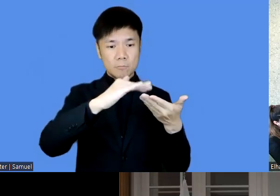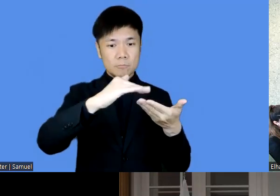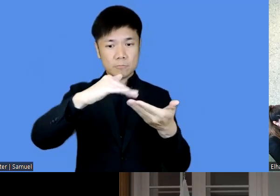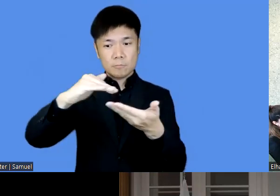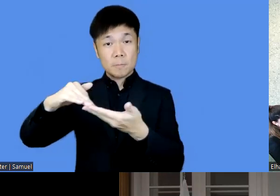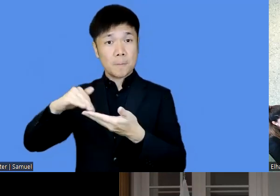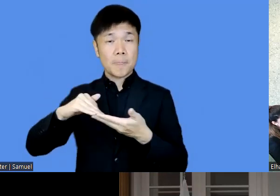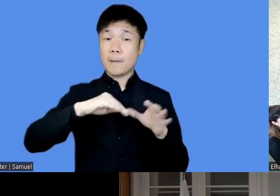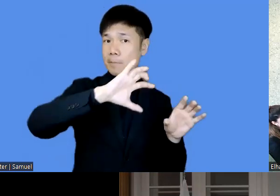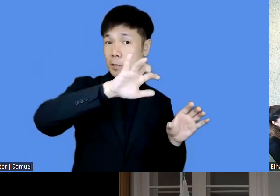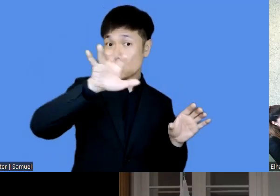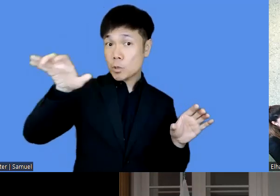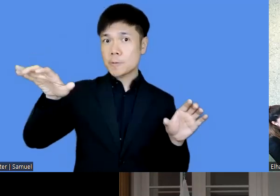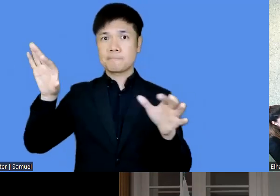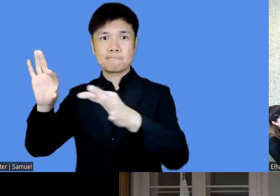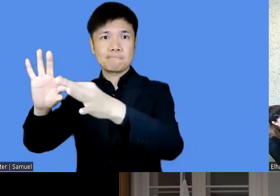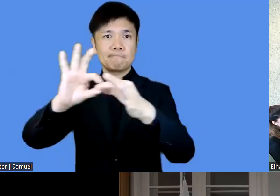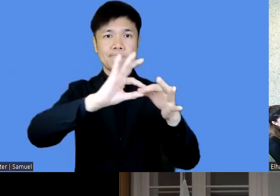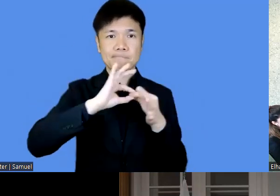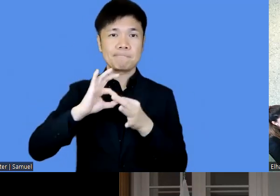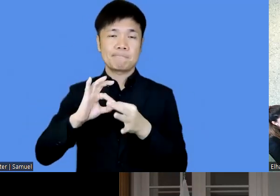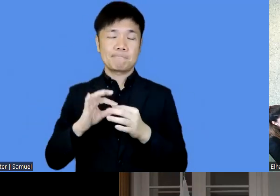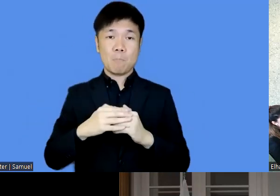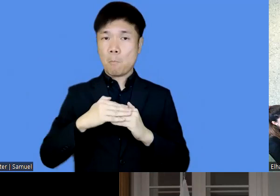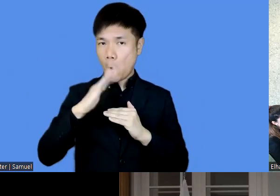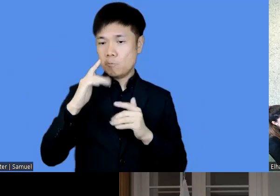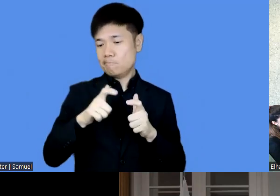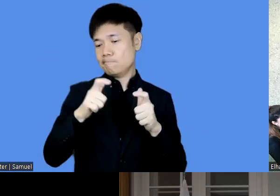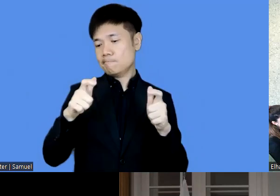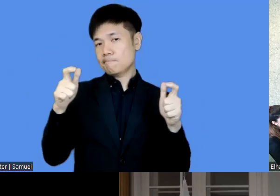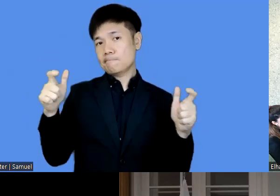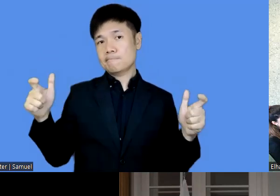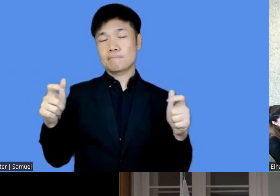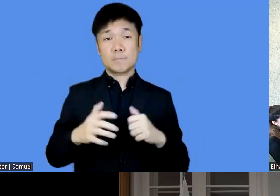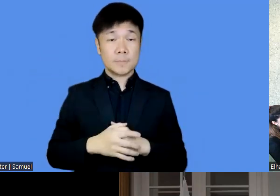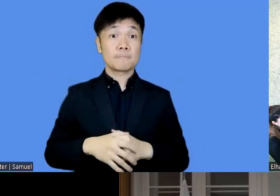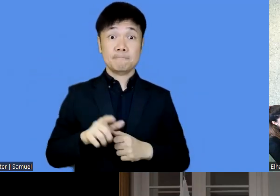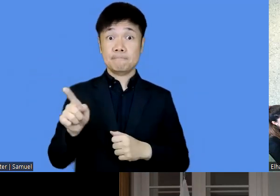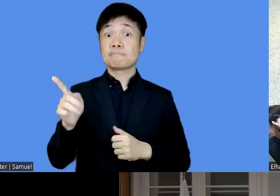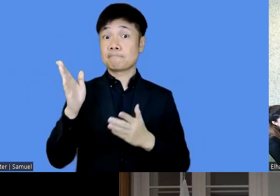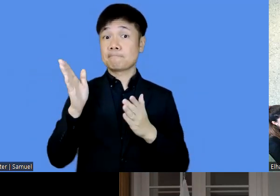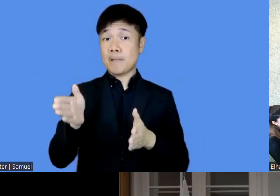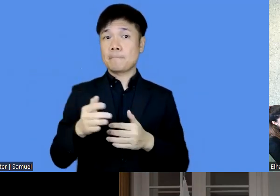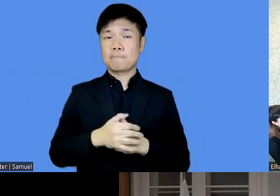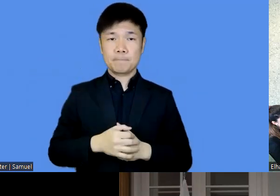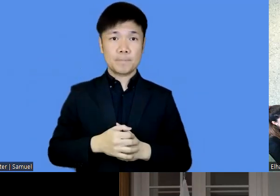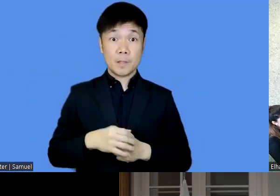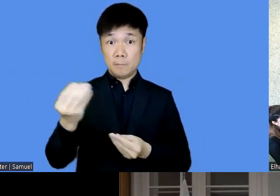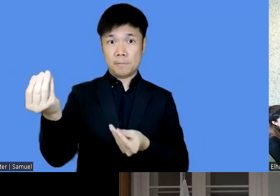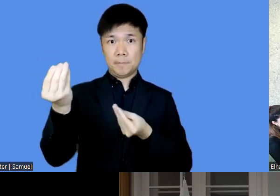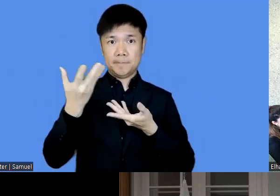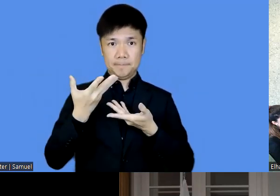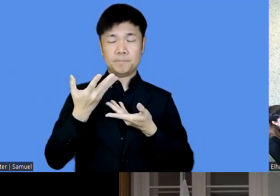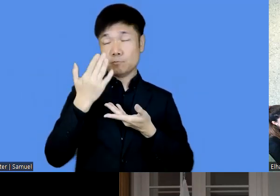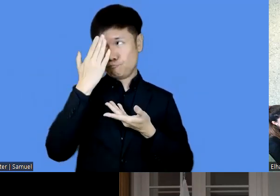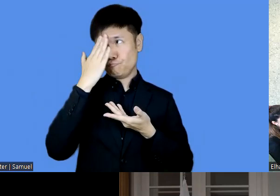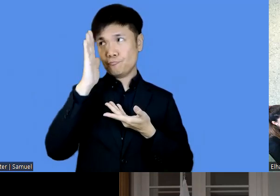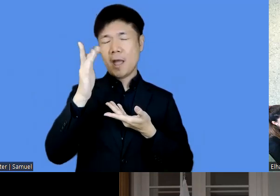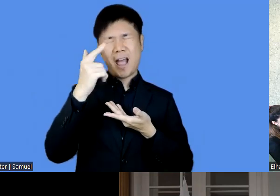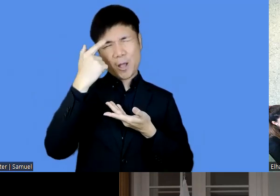this was perhaps something that was remarked that could still be further developed, and